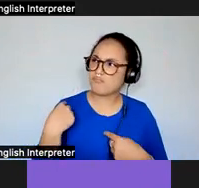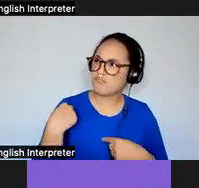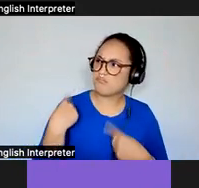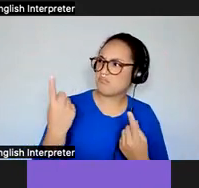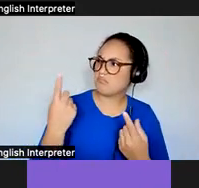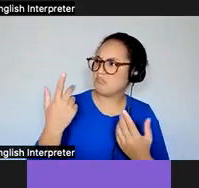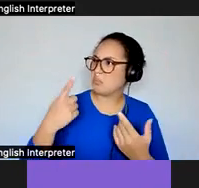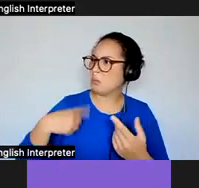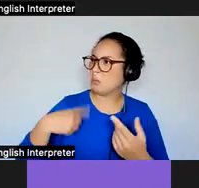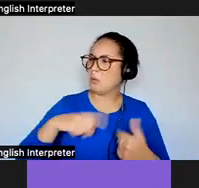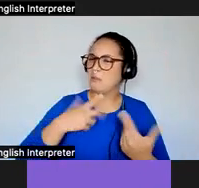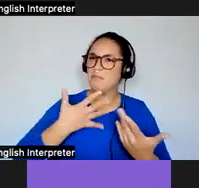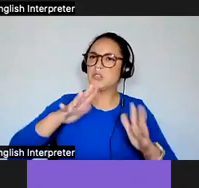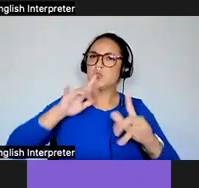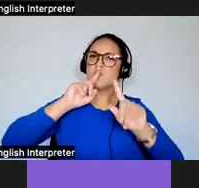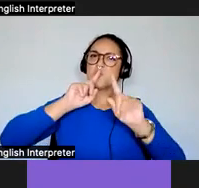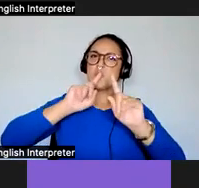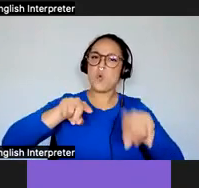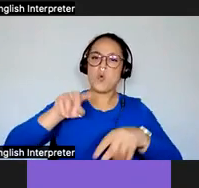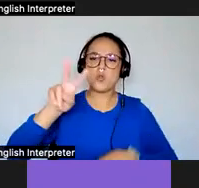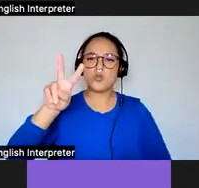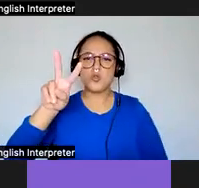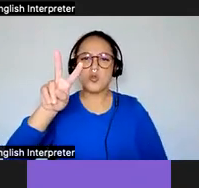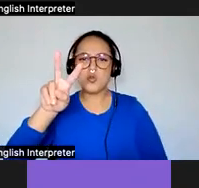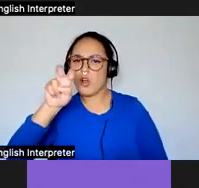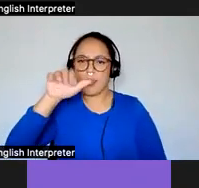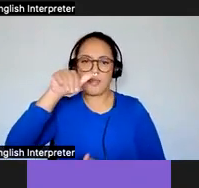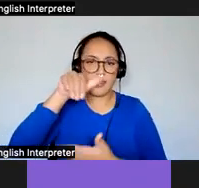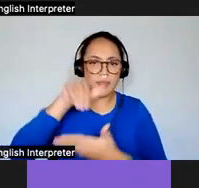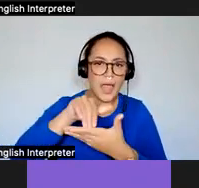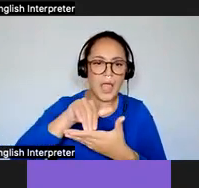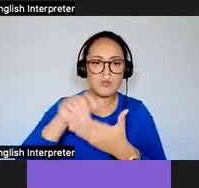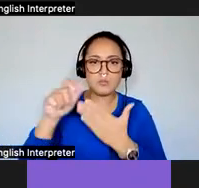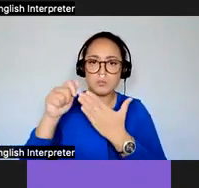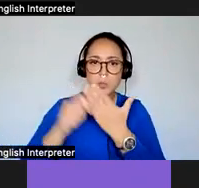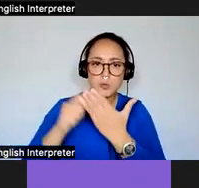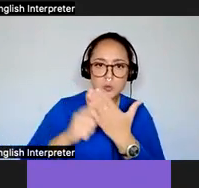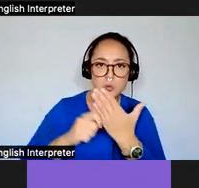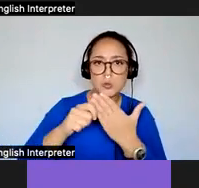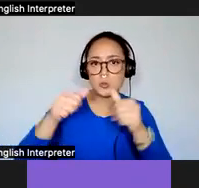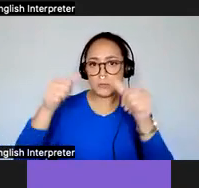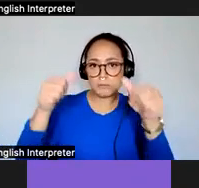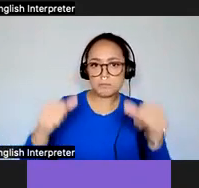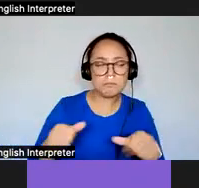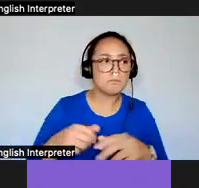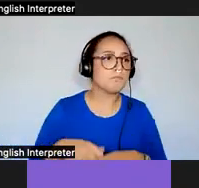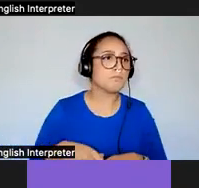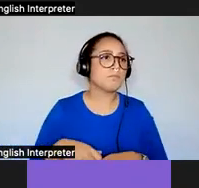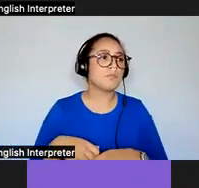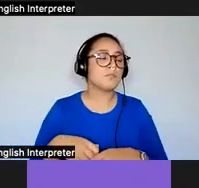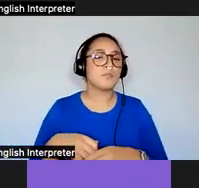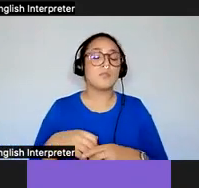of 200,000 of these brochures, some newspaper, the newspapers, our staff distributes some